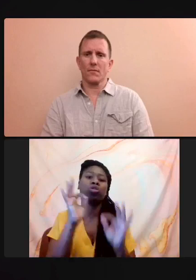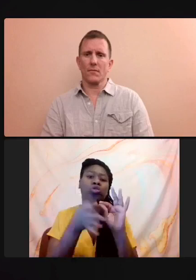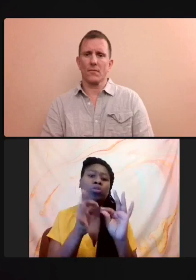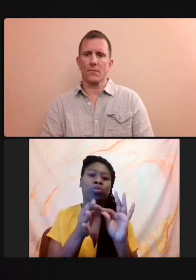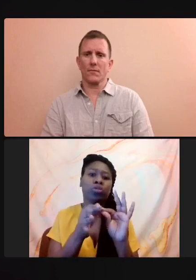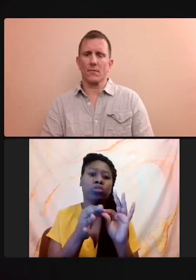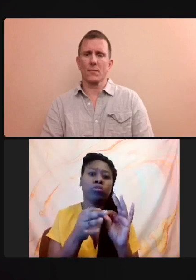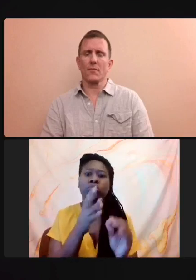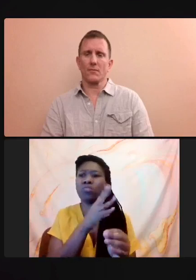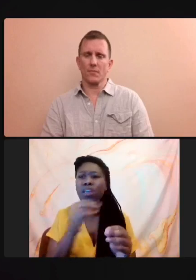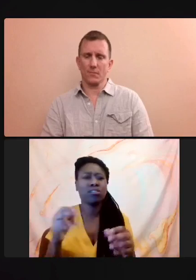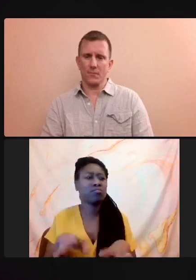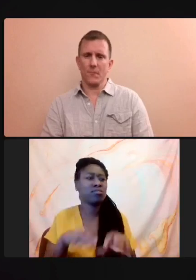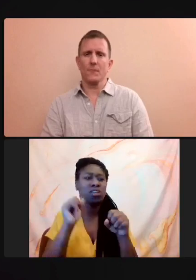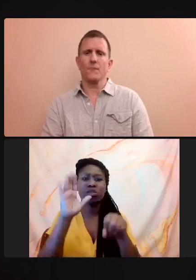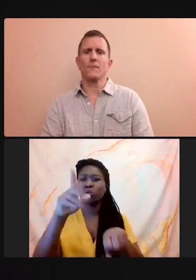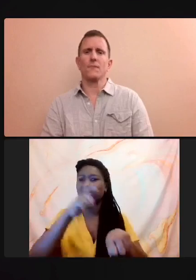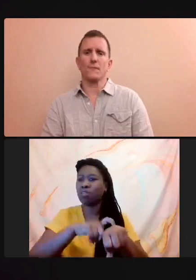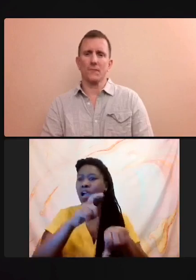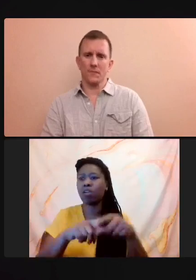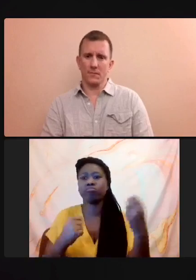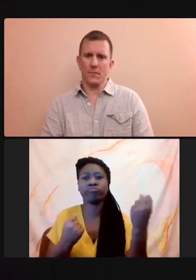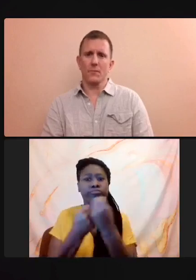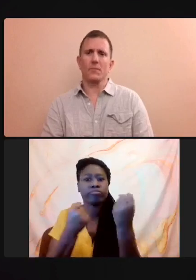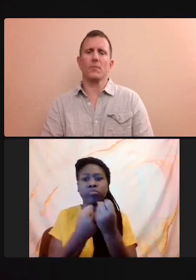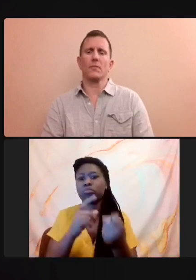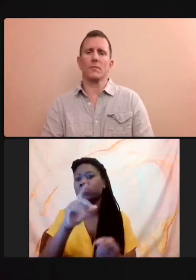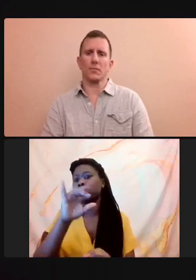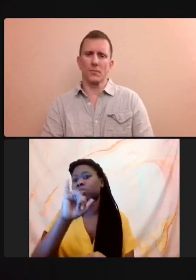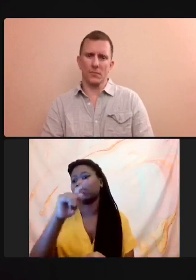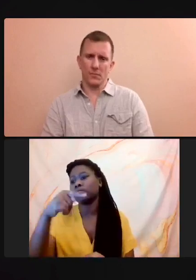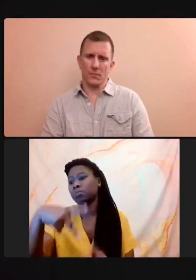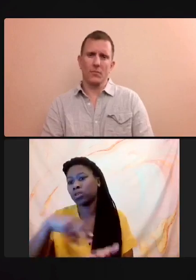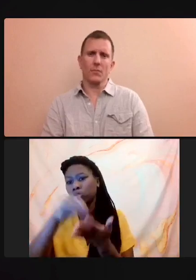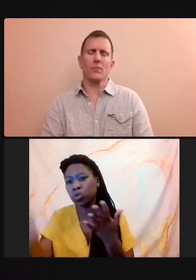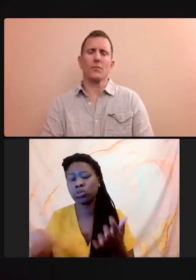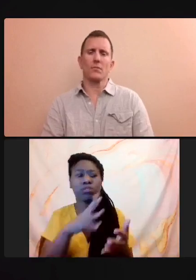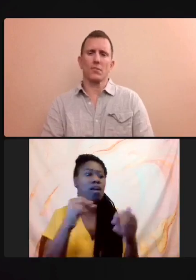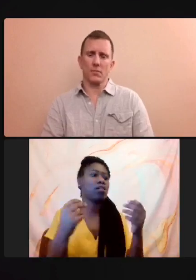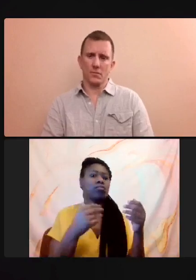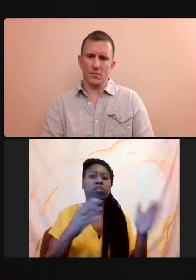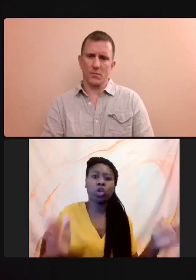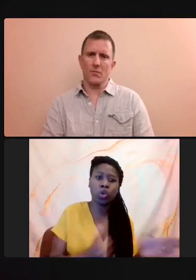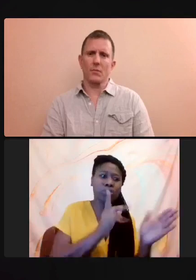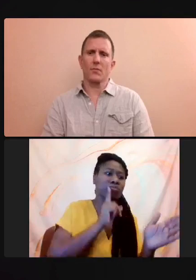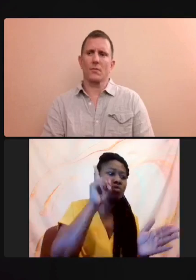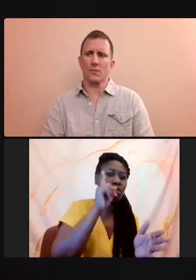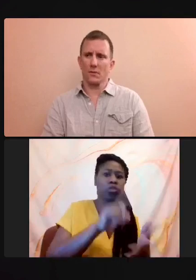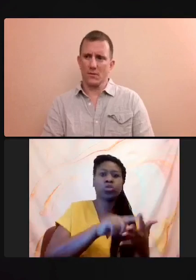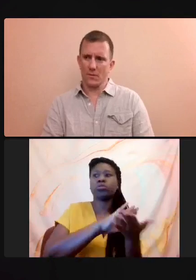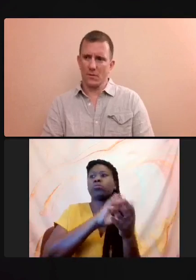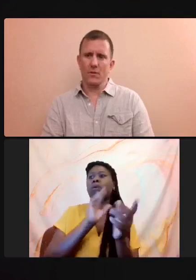Right. You can't take any language, you know. Right. Like you can't take a translation course